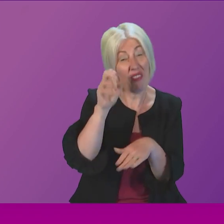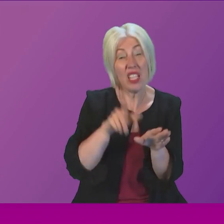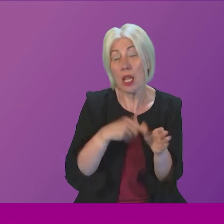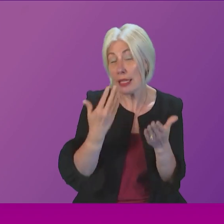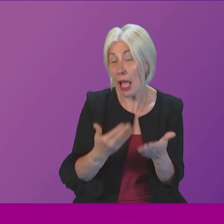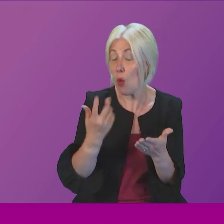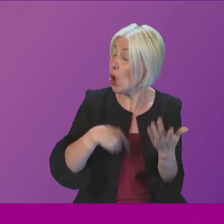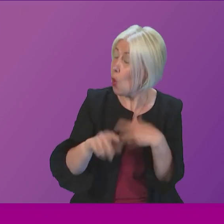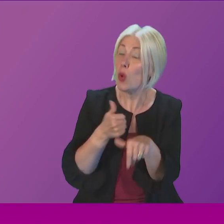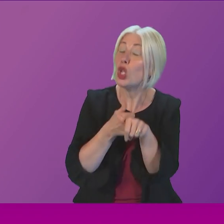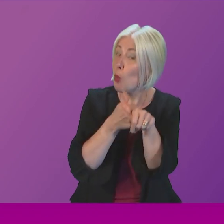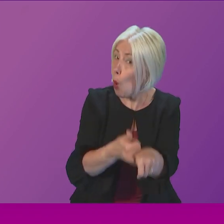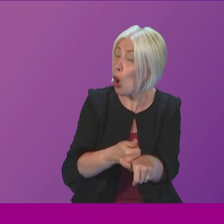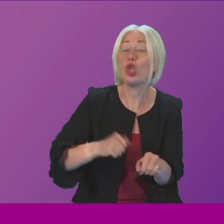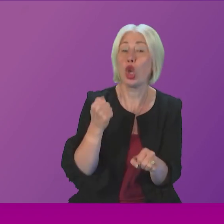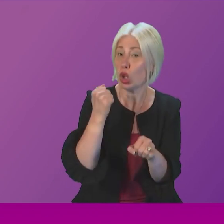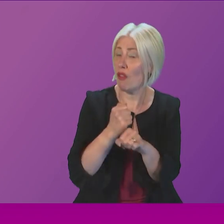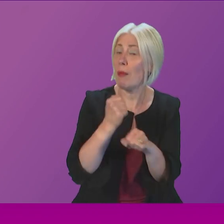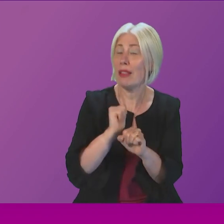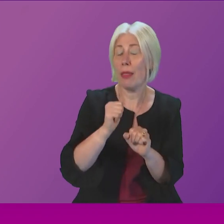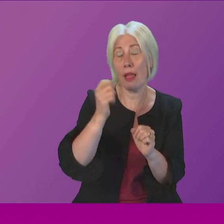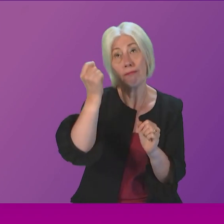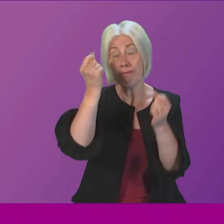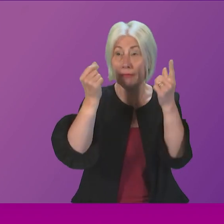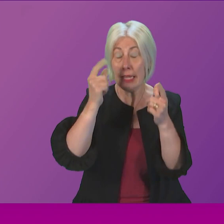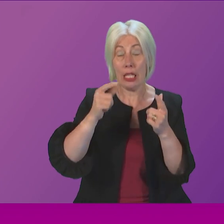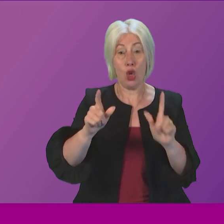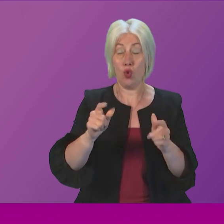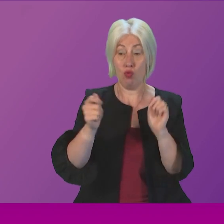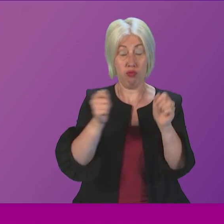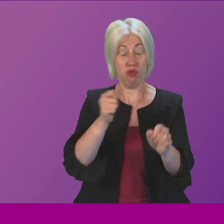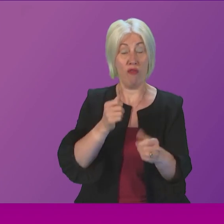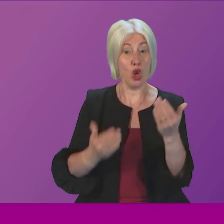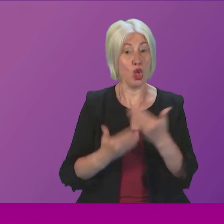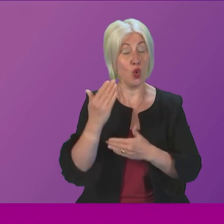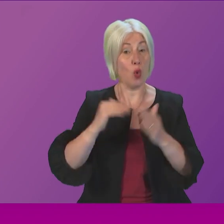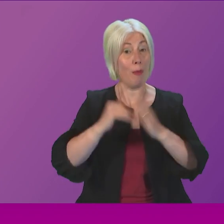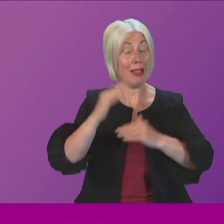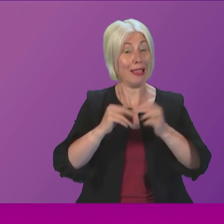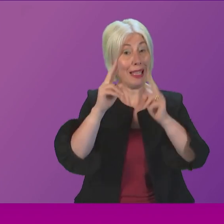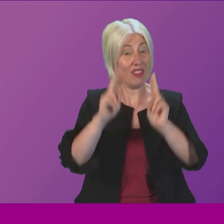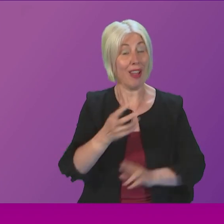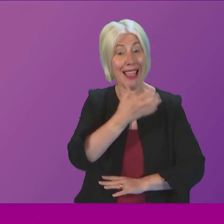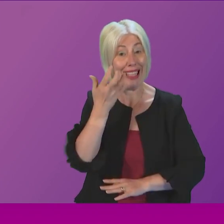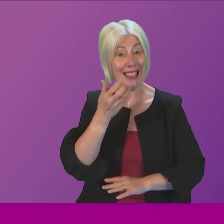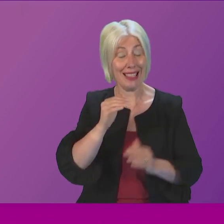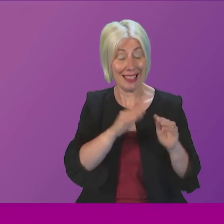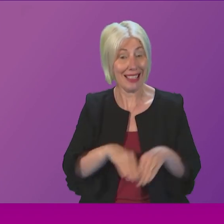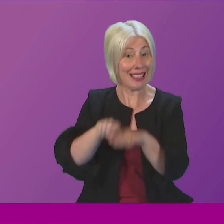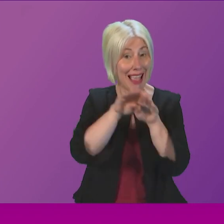We are supportive of the Scottish Government’s principal intentions on new-build heat standards and the net zero heating pathway.”